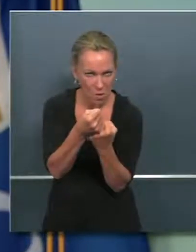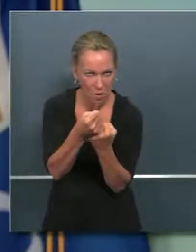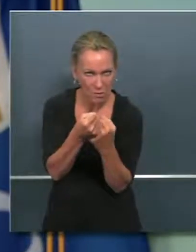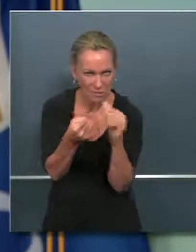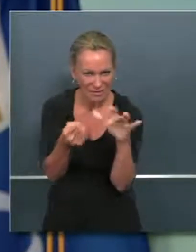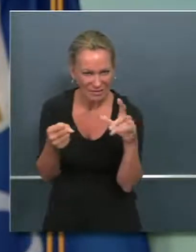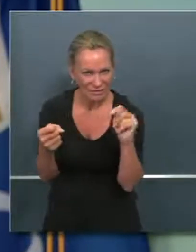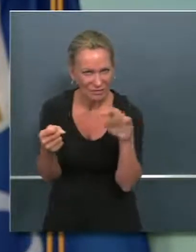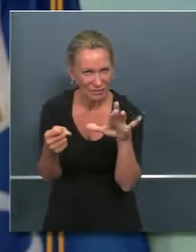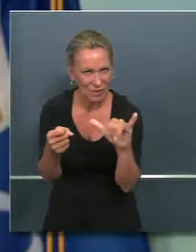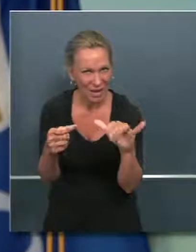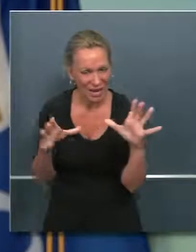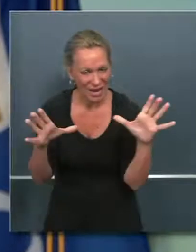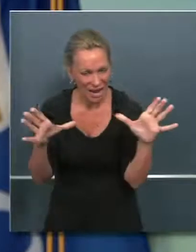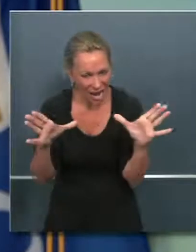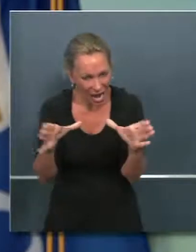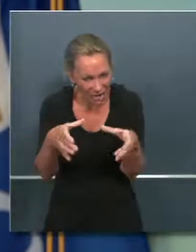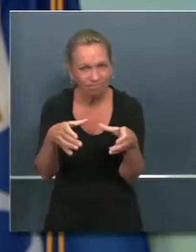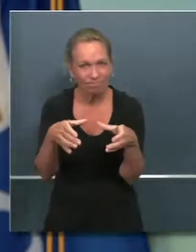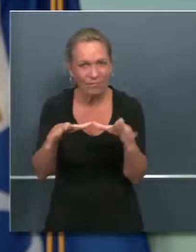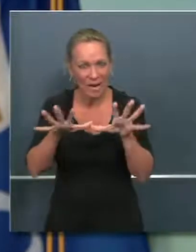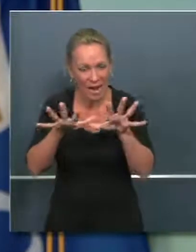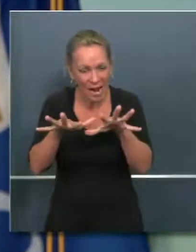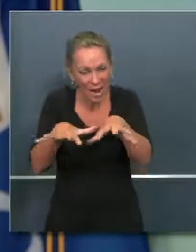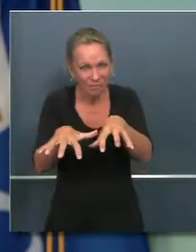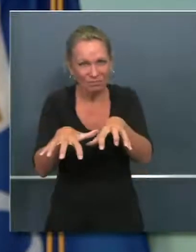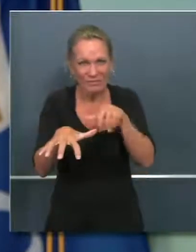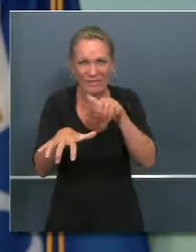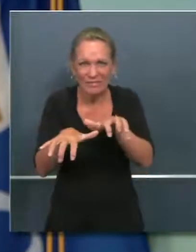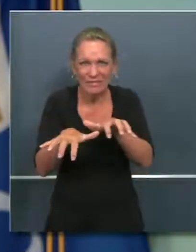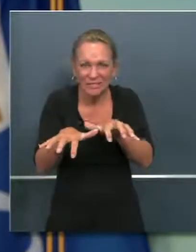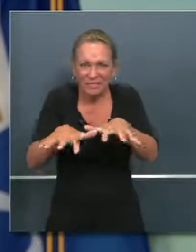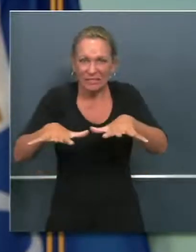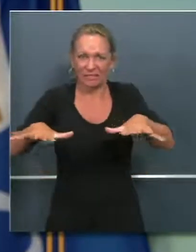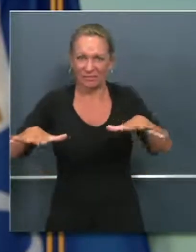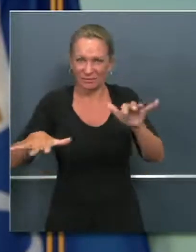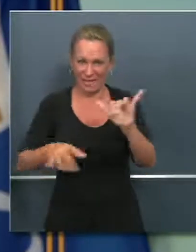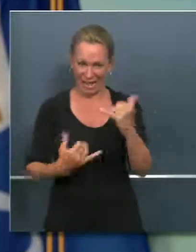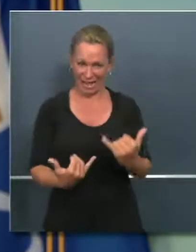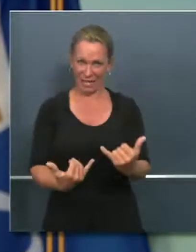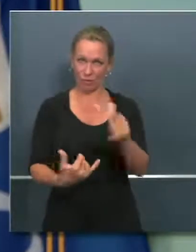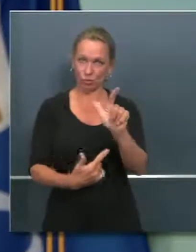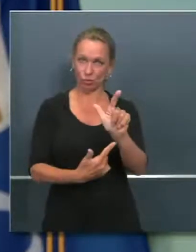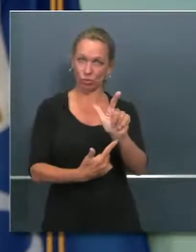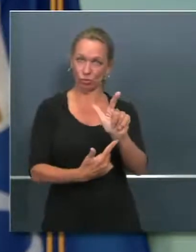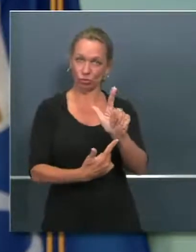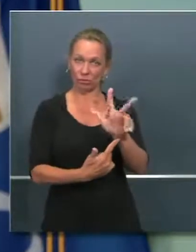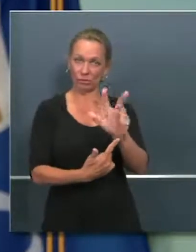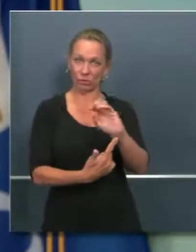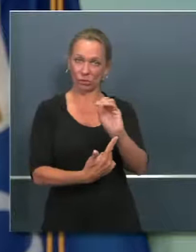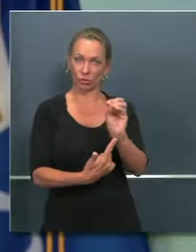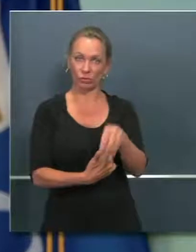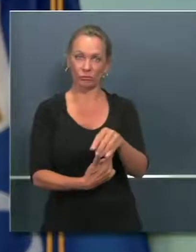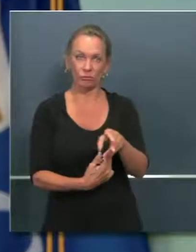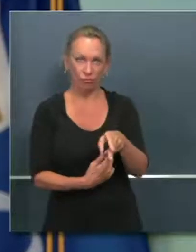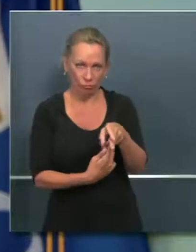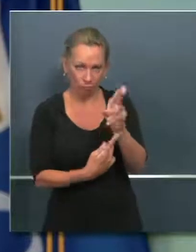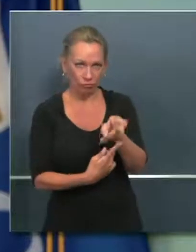on Friday to begin to phase back to use what we referred to over the course the last few months as